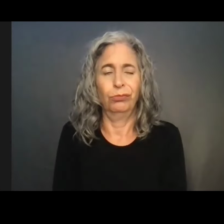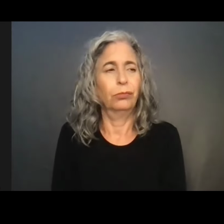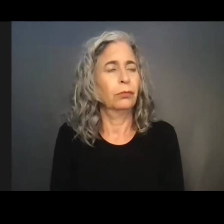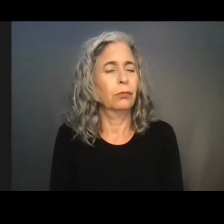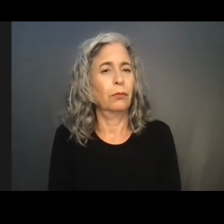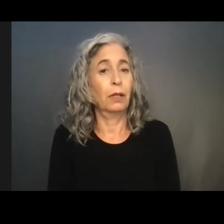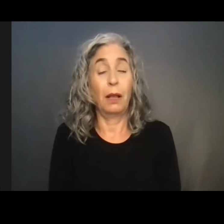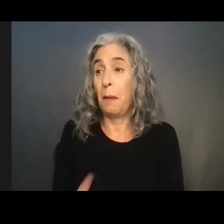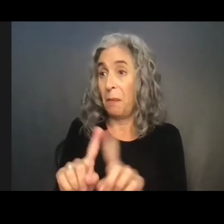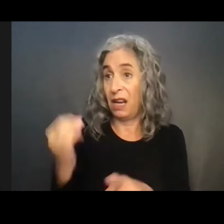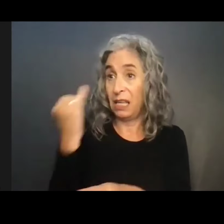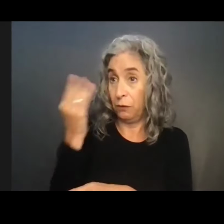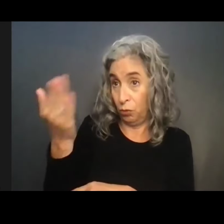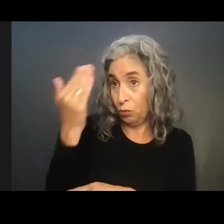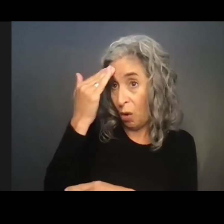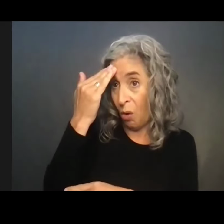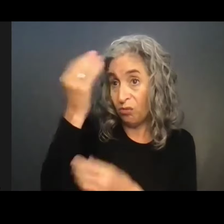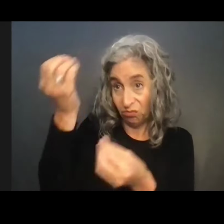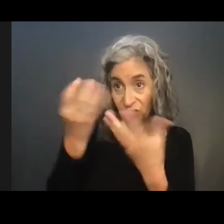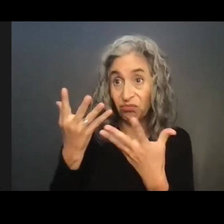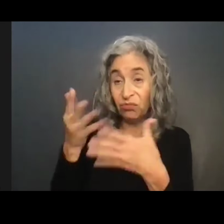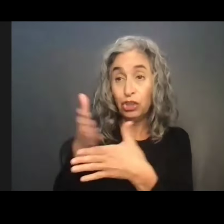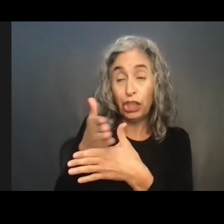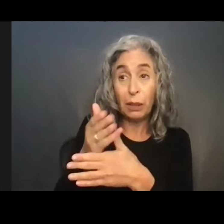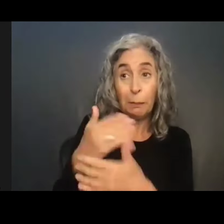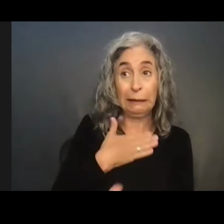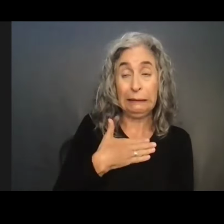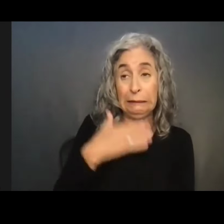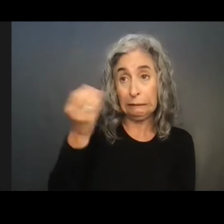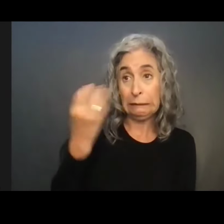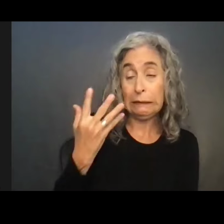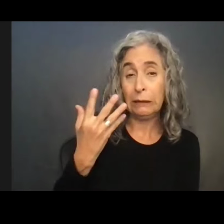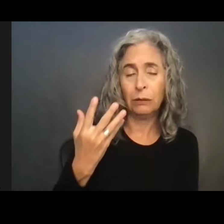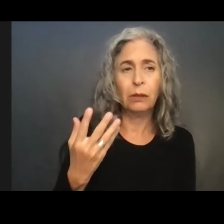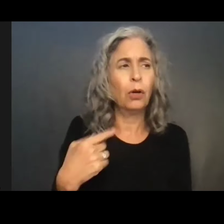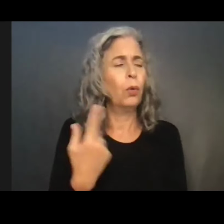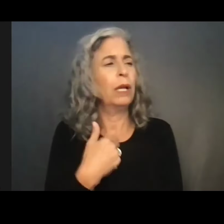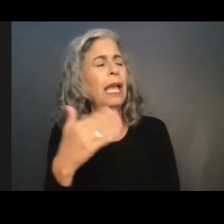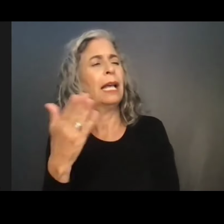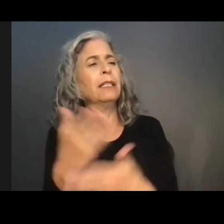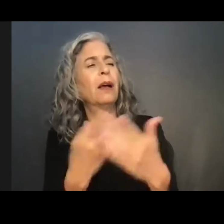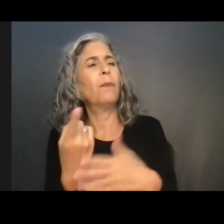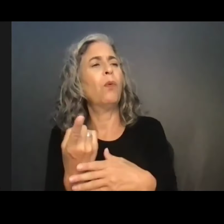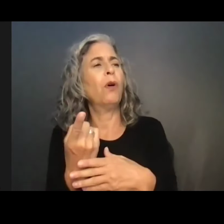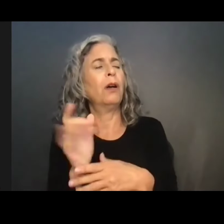someone who does know, please do share. >> MALCOLM MIESTRELL: We had someone add